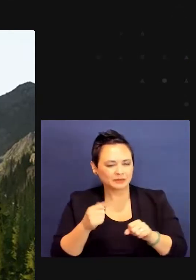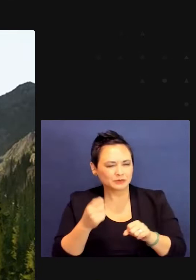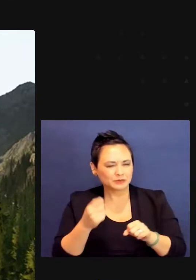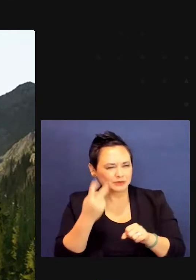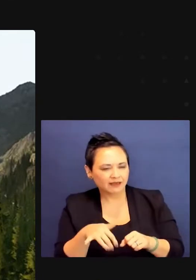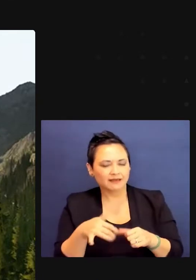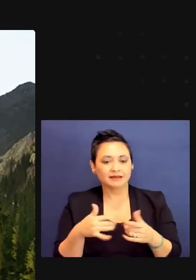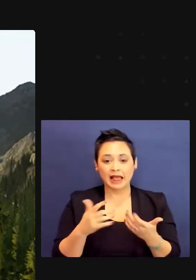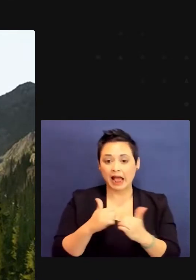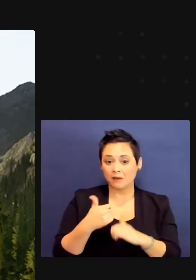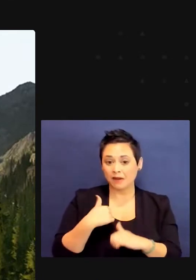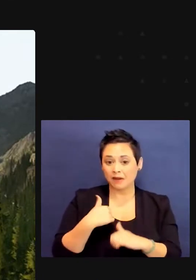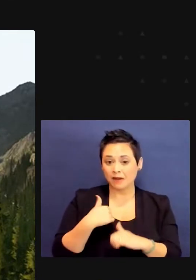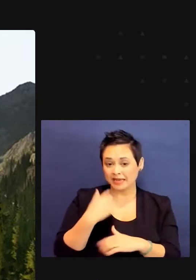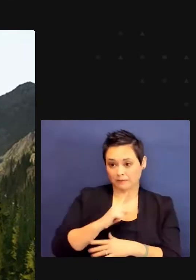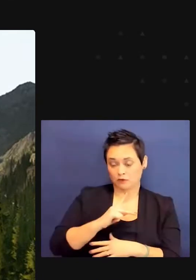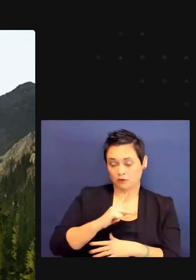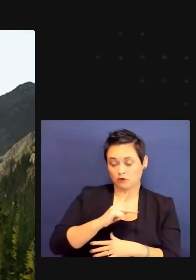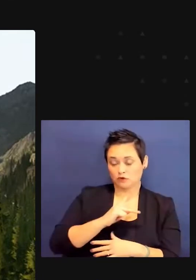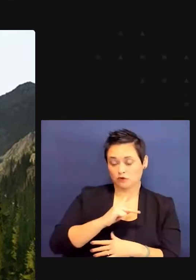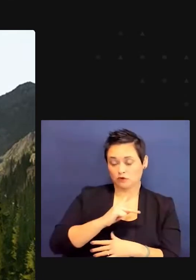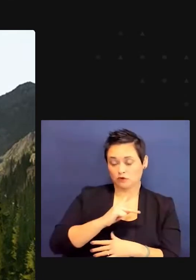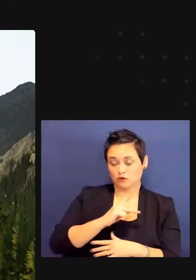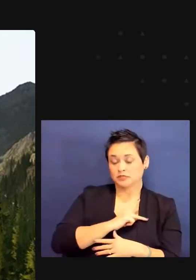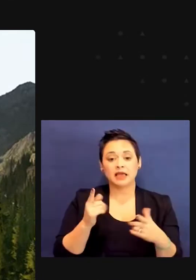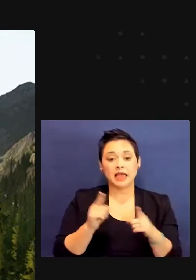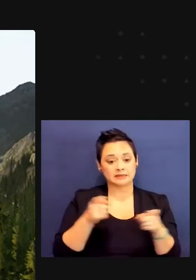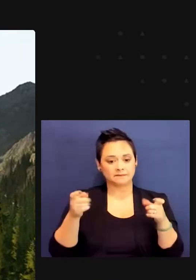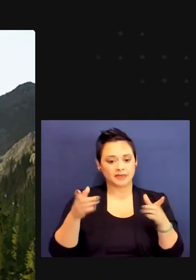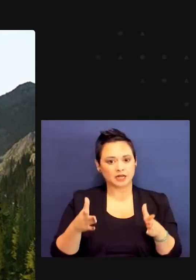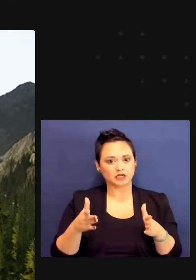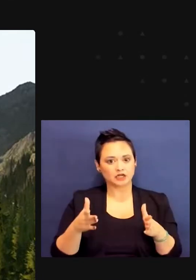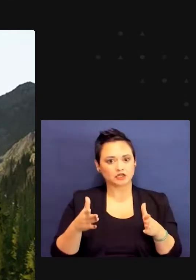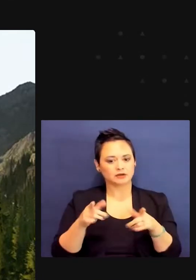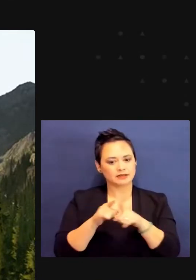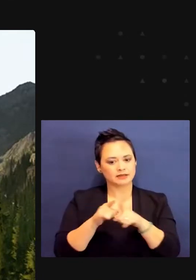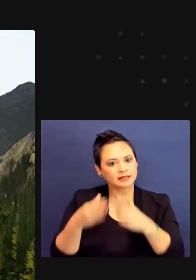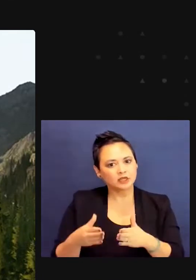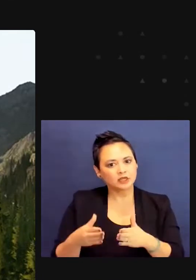as a manager and as a leader, I can tap into my own lived experience